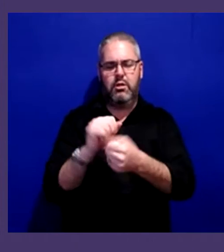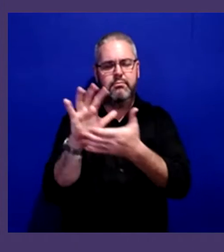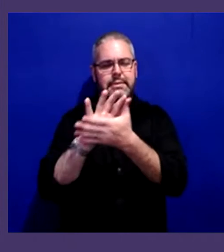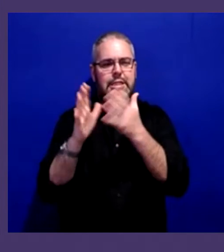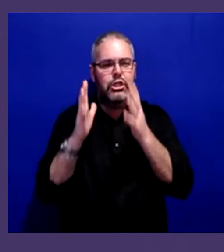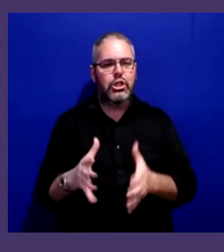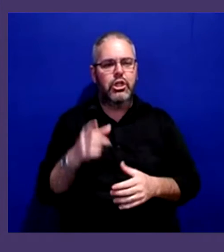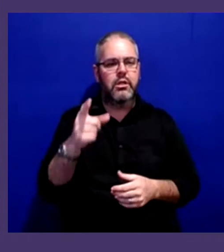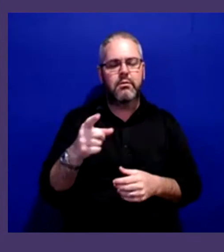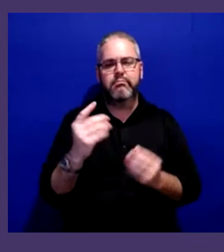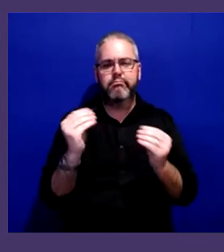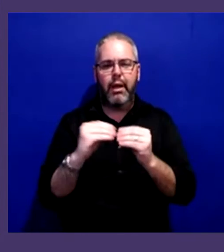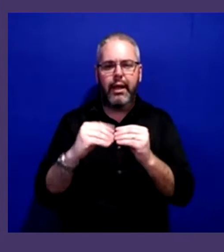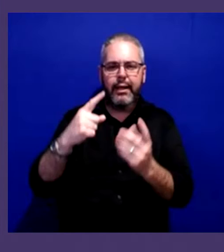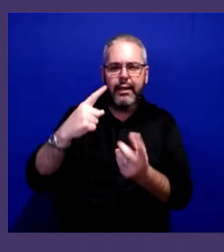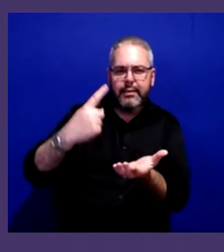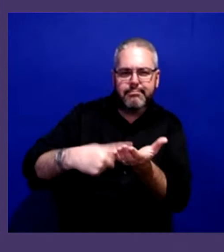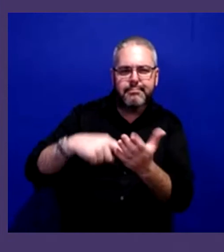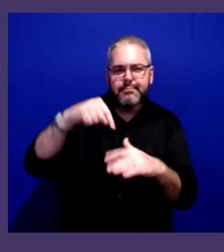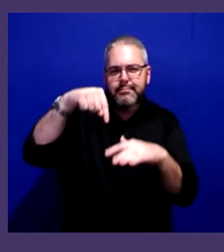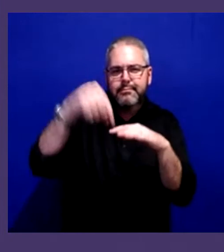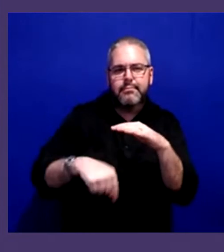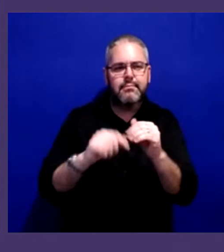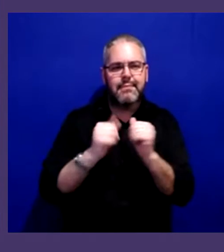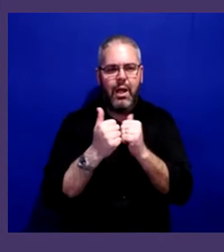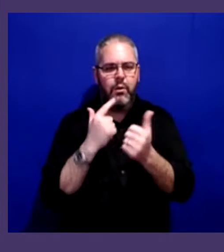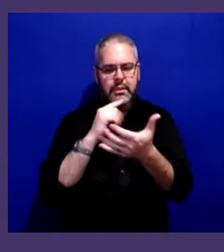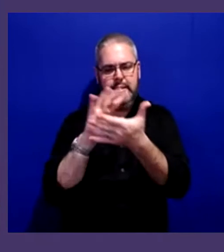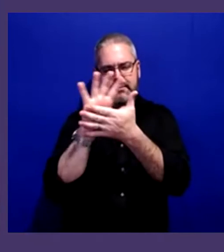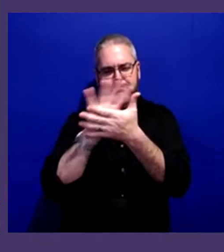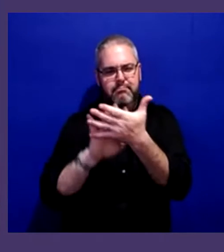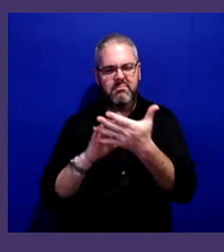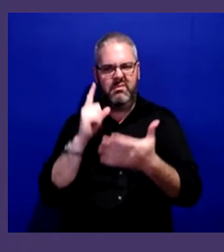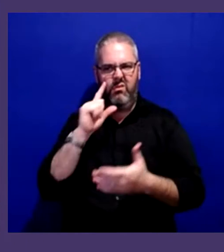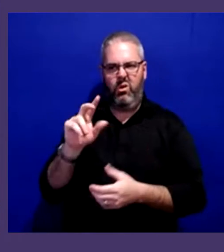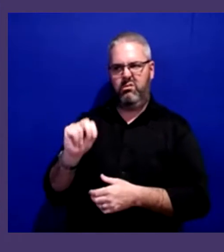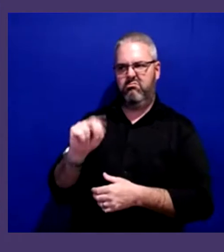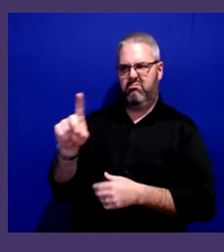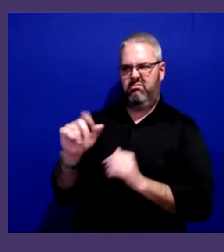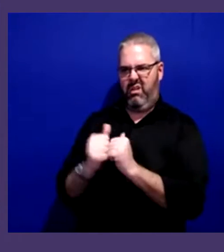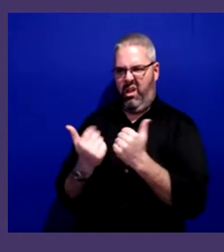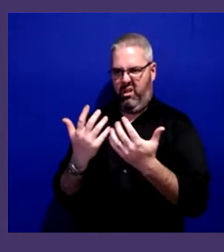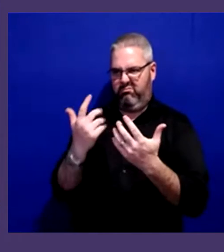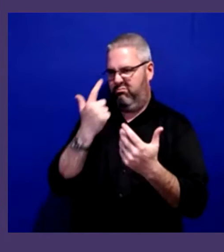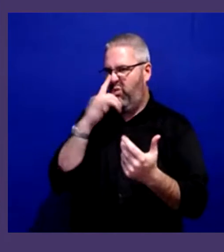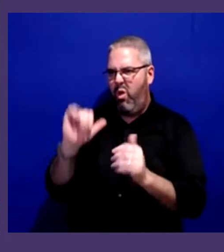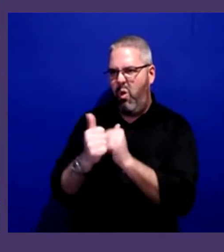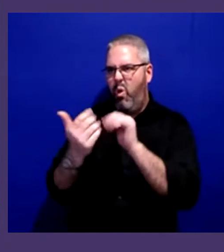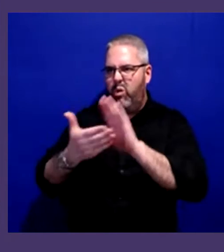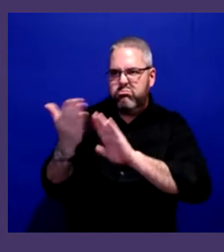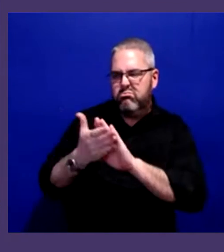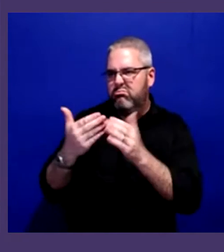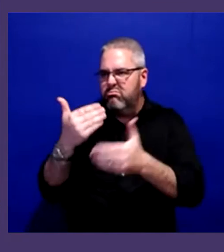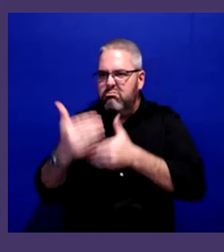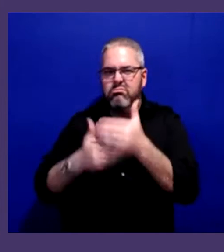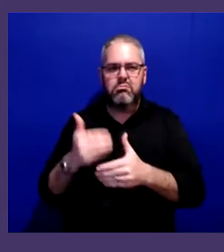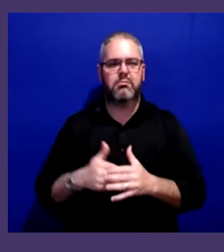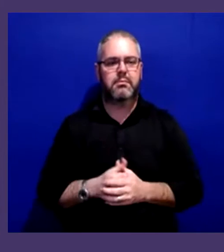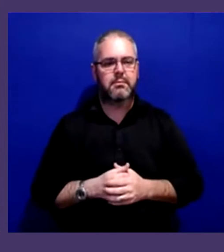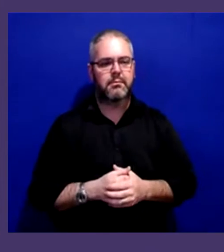about how designing for neurodiversity works? Tolu Adegbite: Absolutely. Thank you, Heather, for that overview.